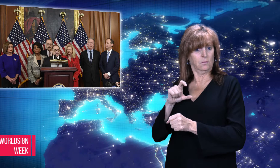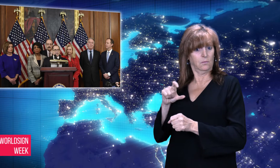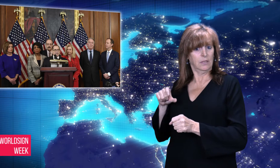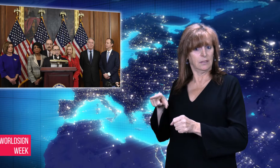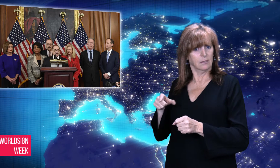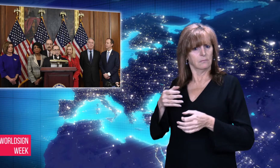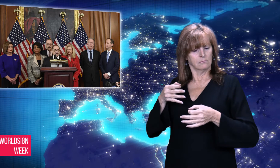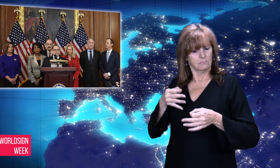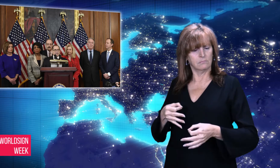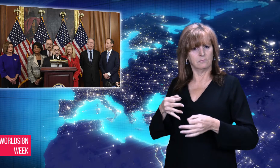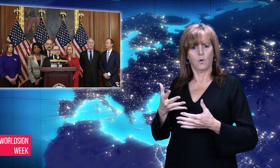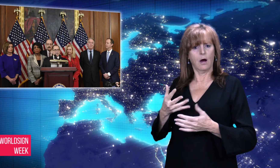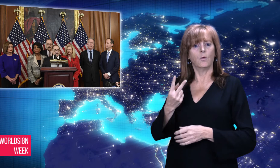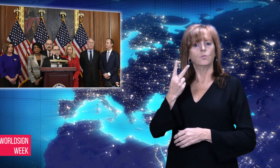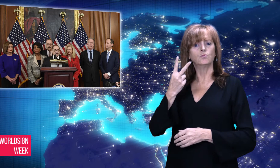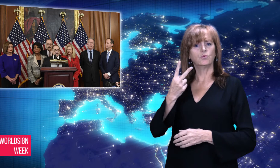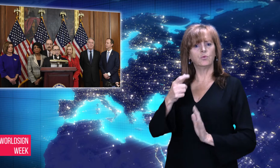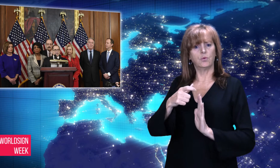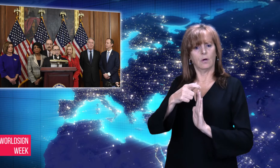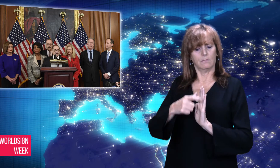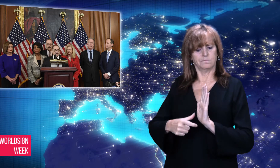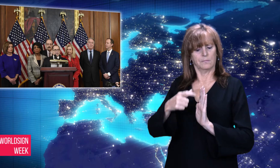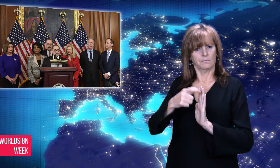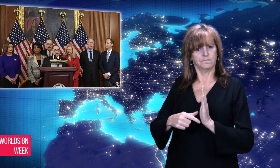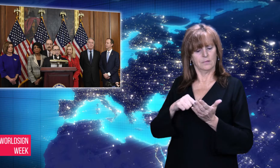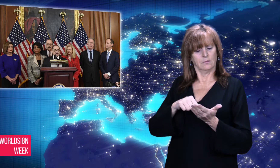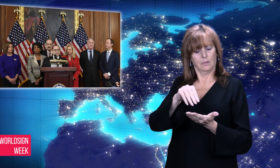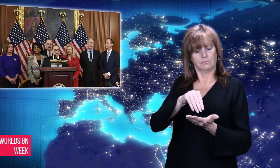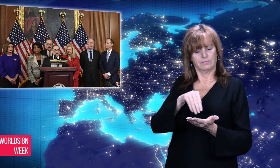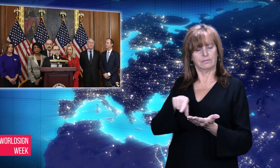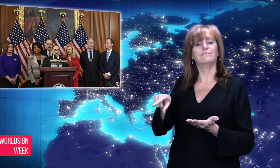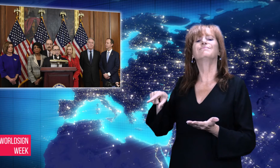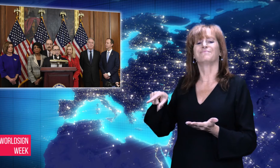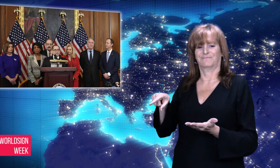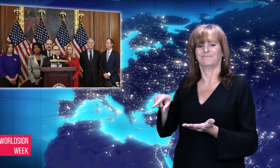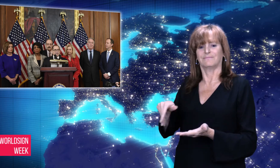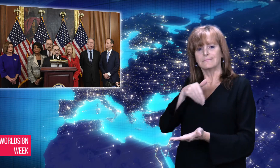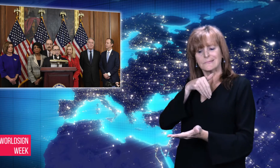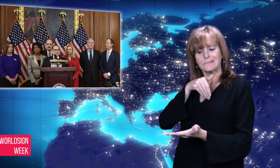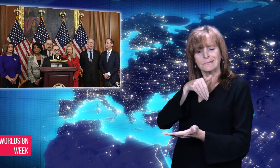[Georgia]: The US House of Representatives earlier